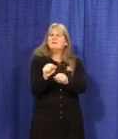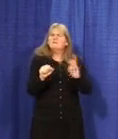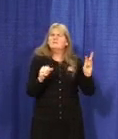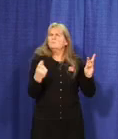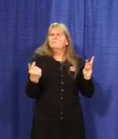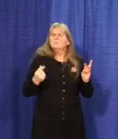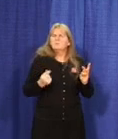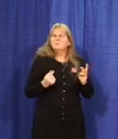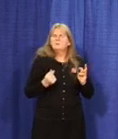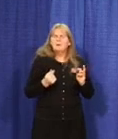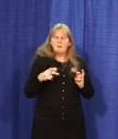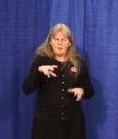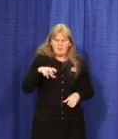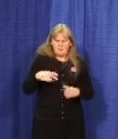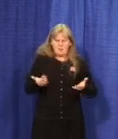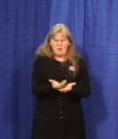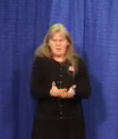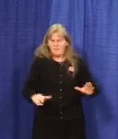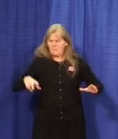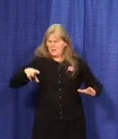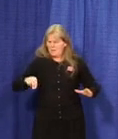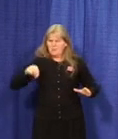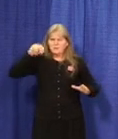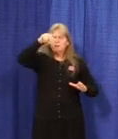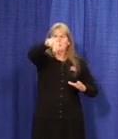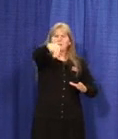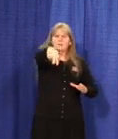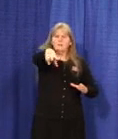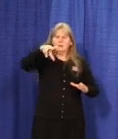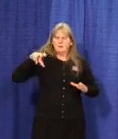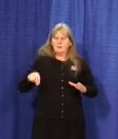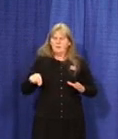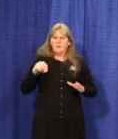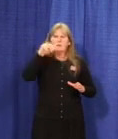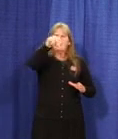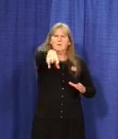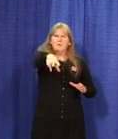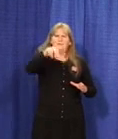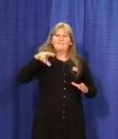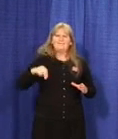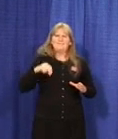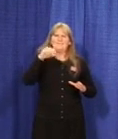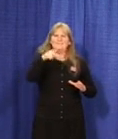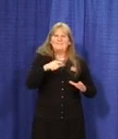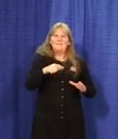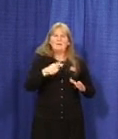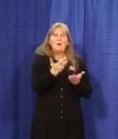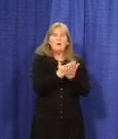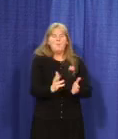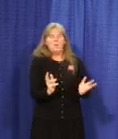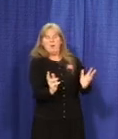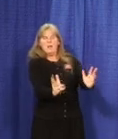You can use tongs to hand out treats to kids. Avoid putting a communal bowl in front of your house.